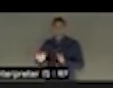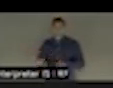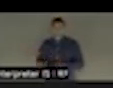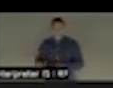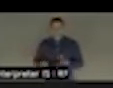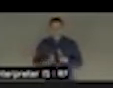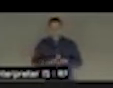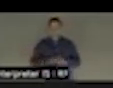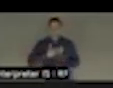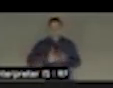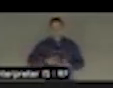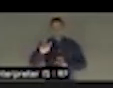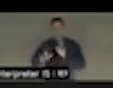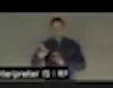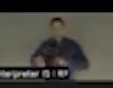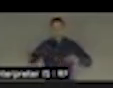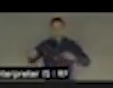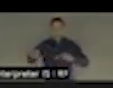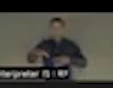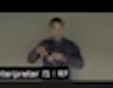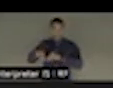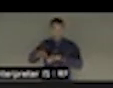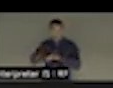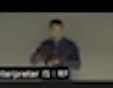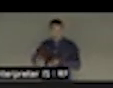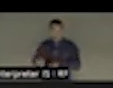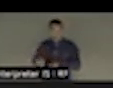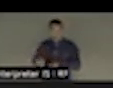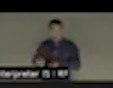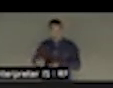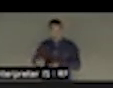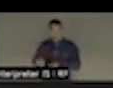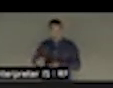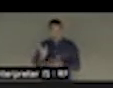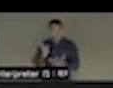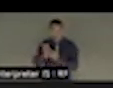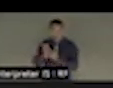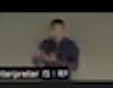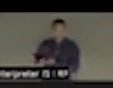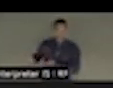learning process is improved when there is more data in the small language areas.